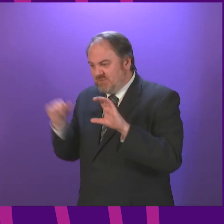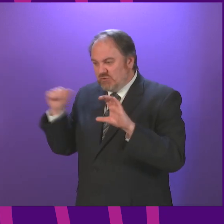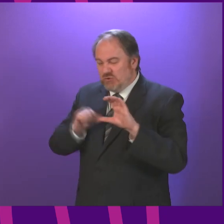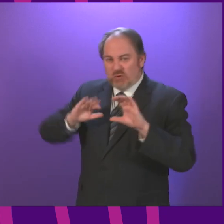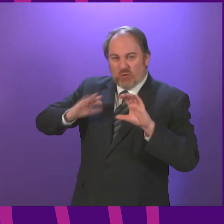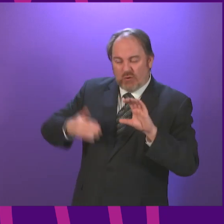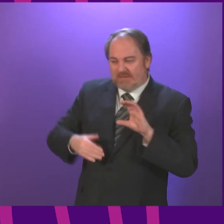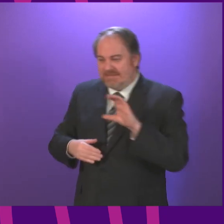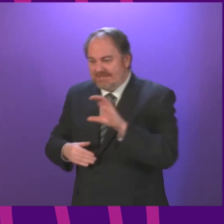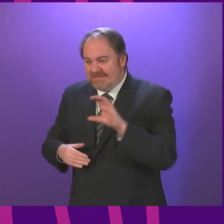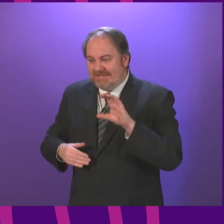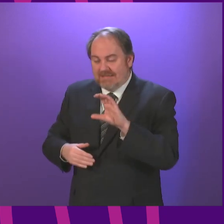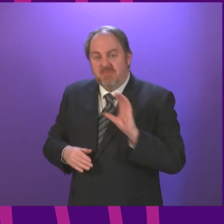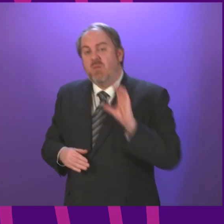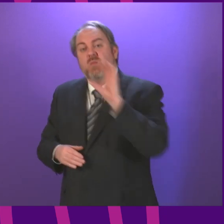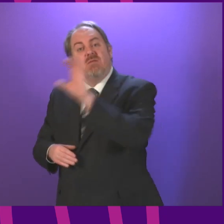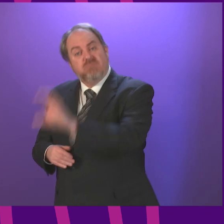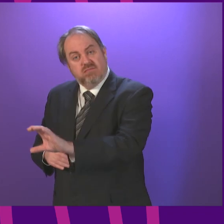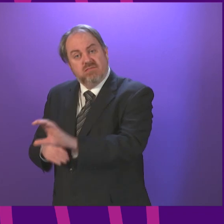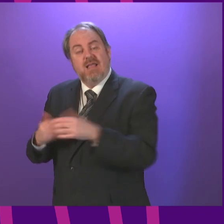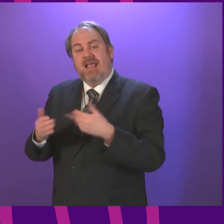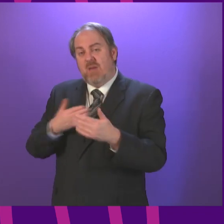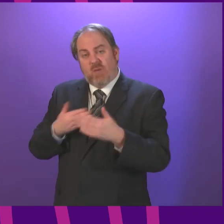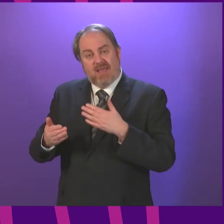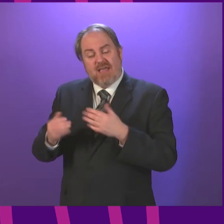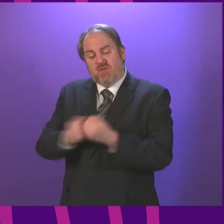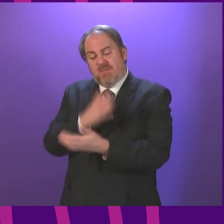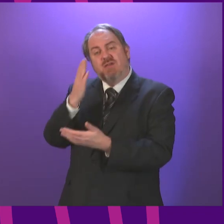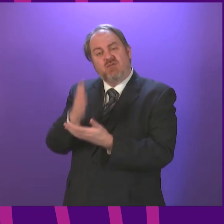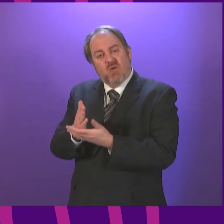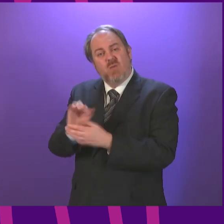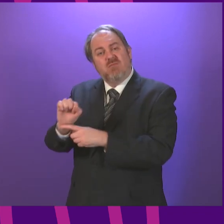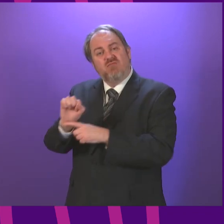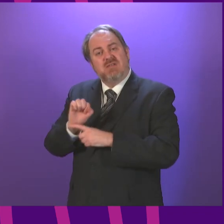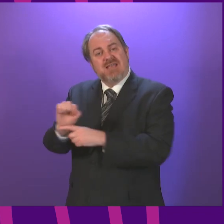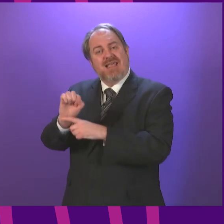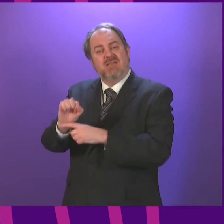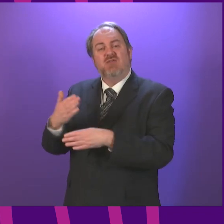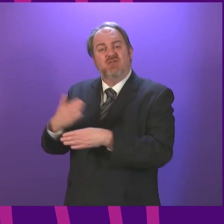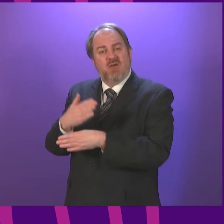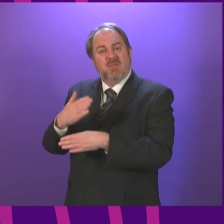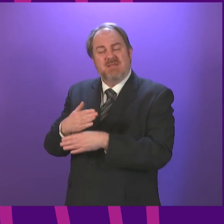apply in doing our best to save jobs and provide positive economic outlooks for parts of the